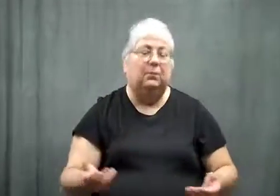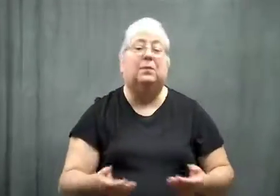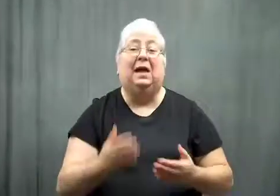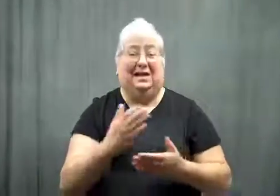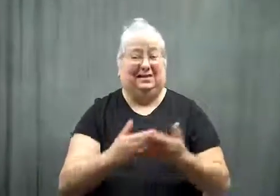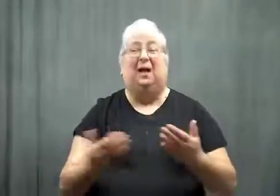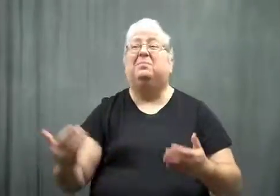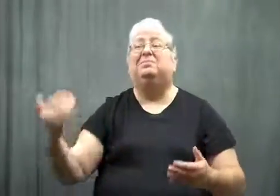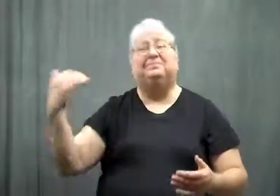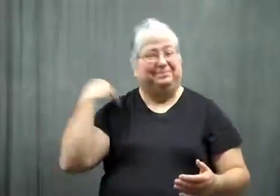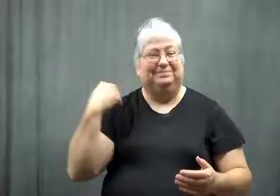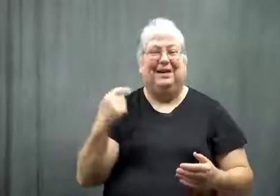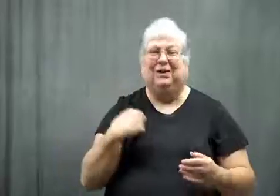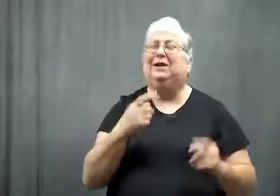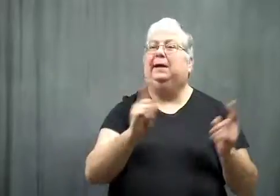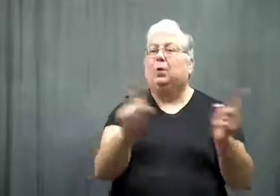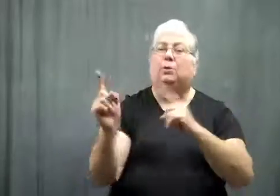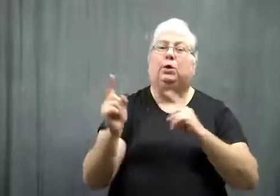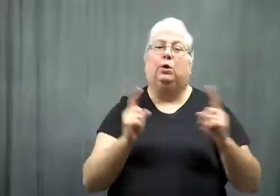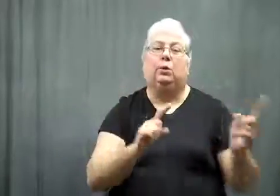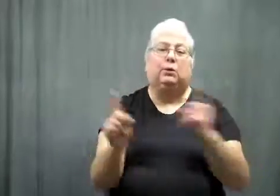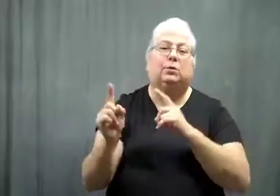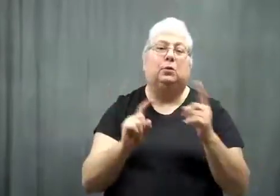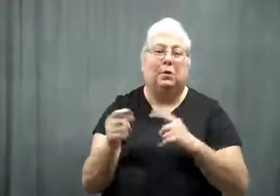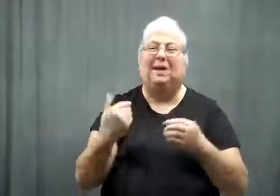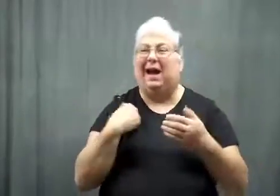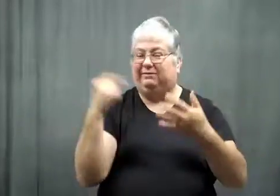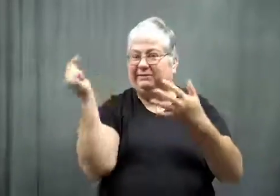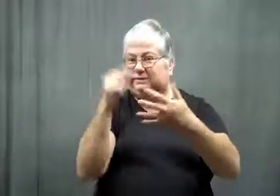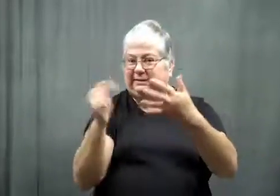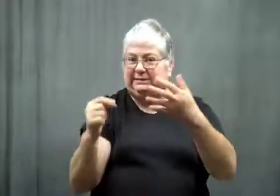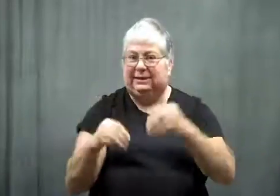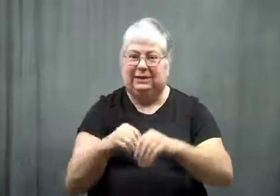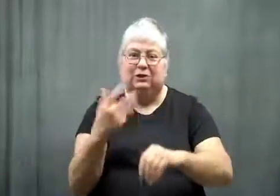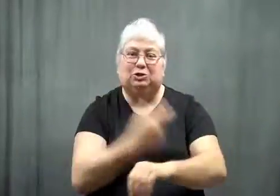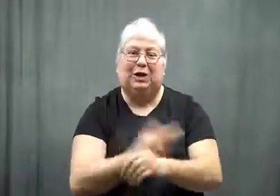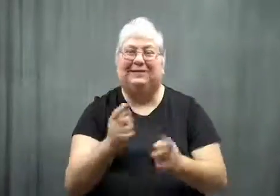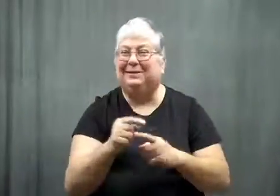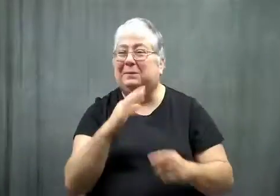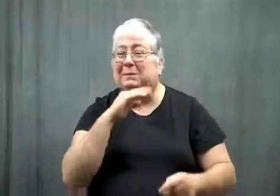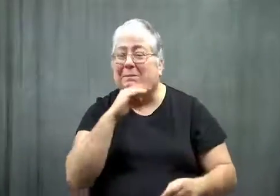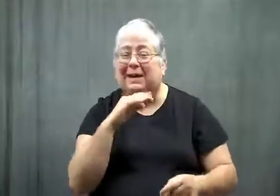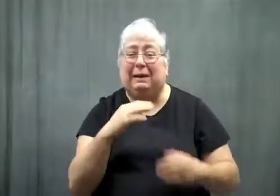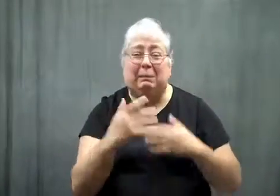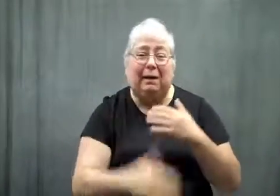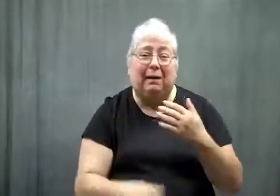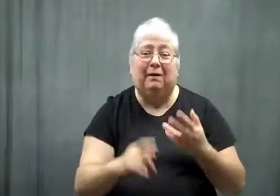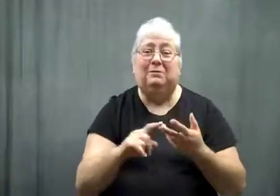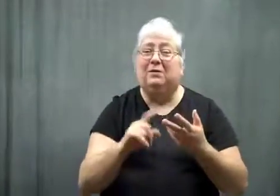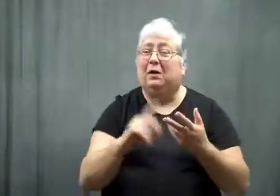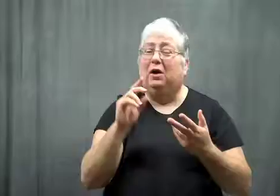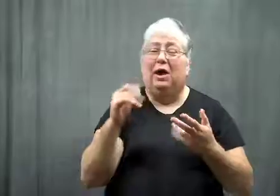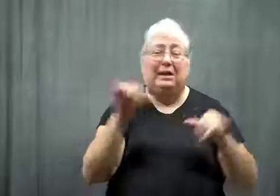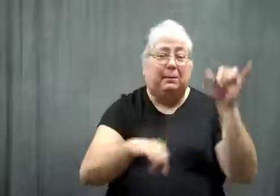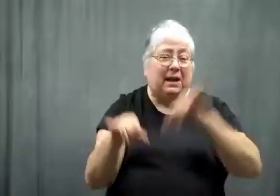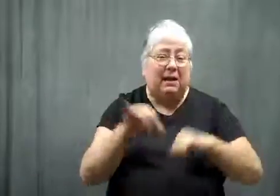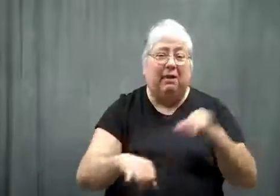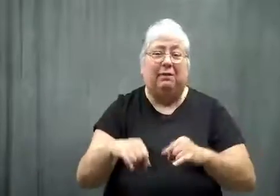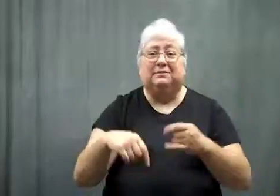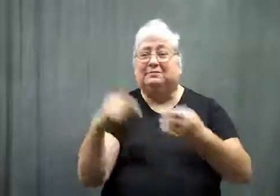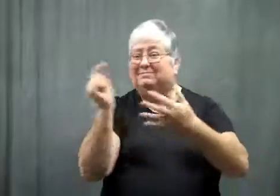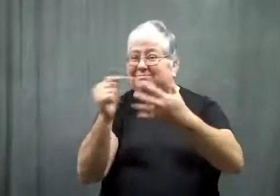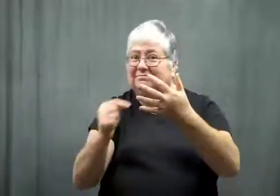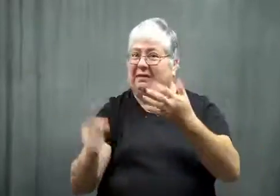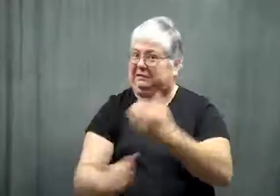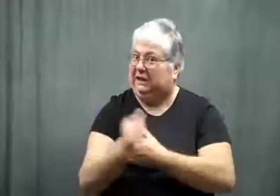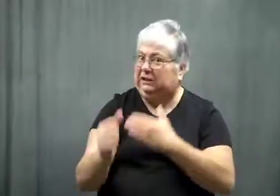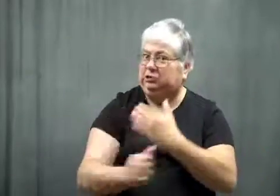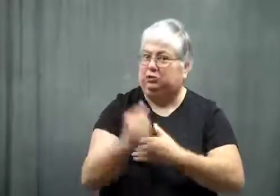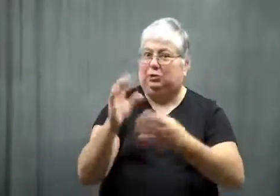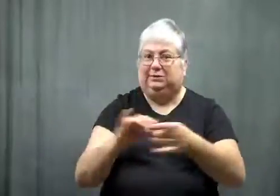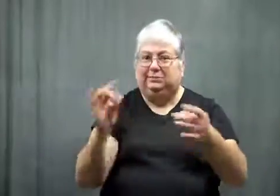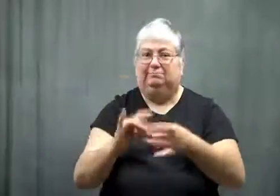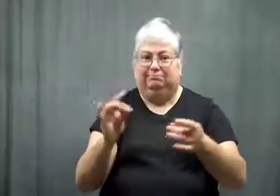It's been rumored the shots are dangerous and contain such things as pig blood and chemicals.